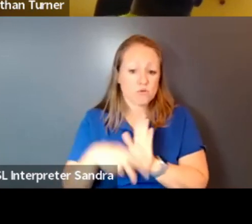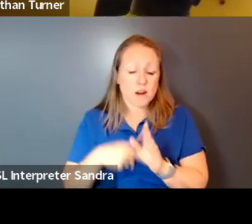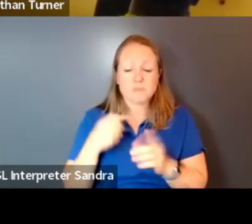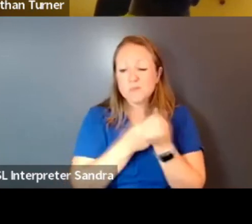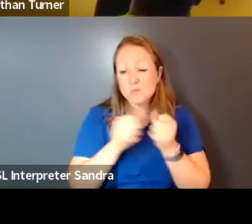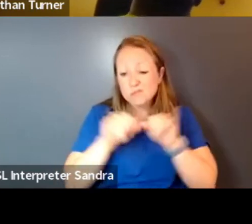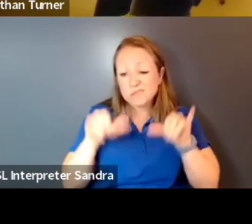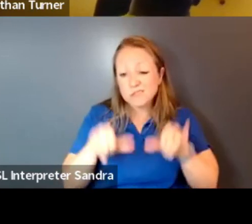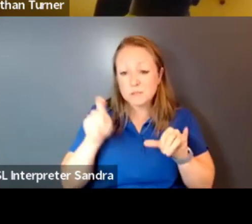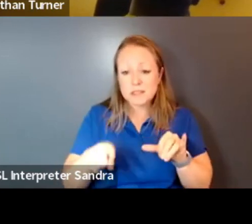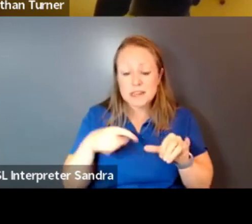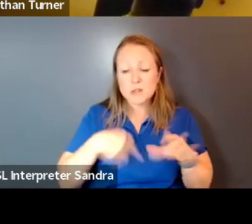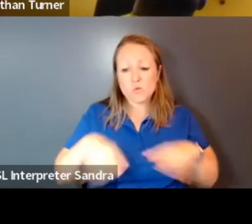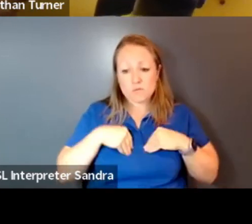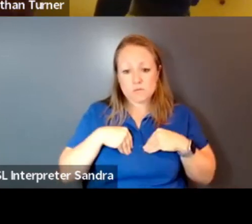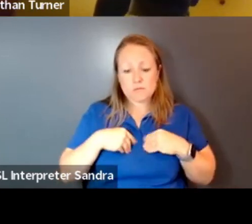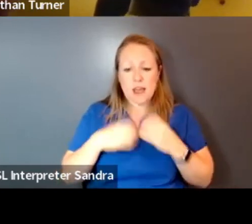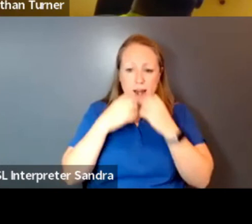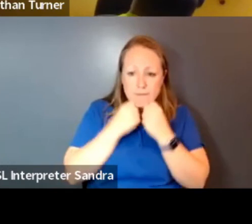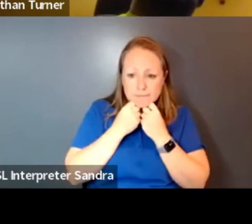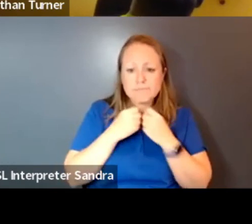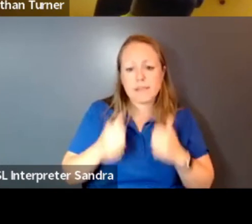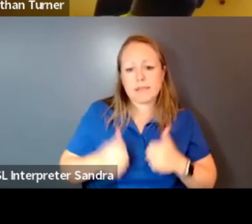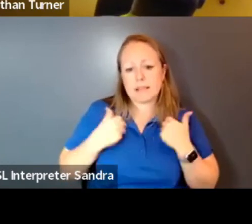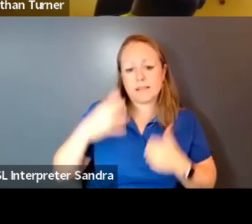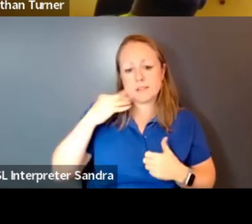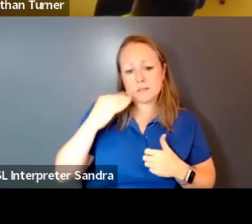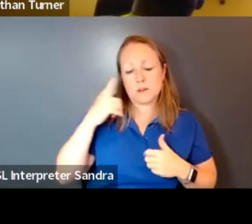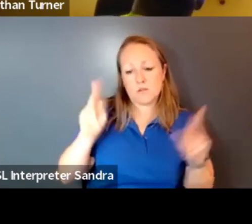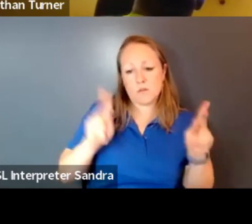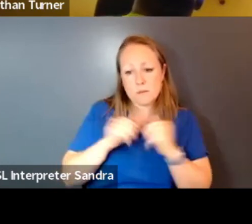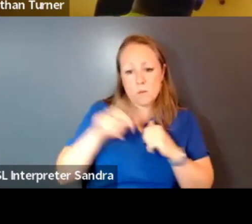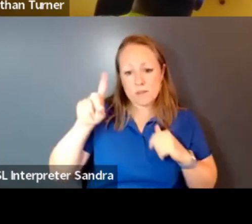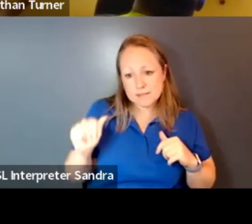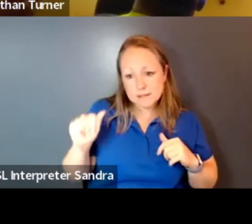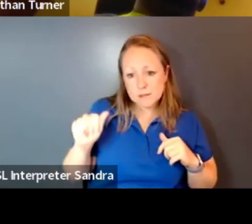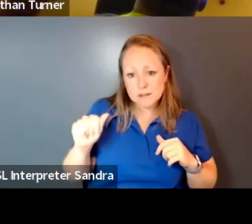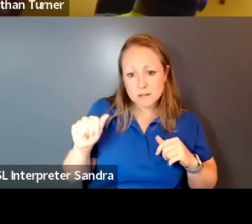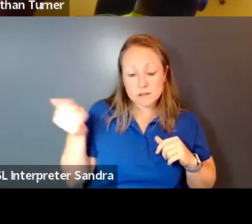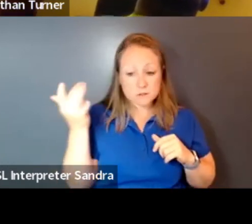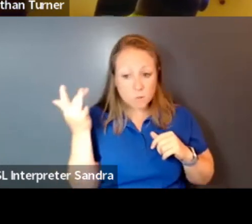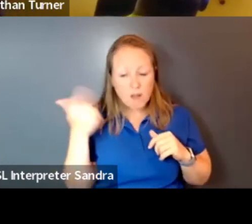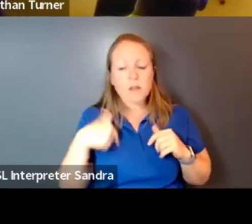the lived experience of people living with disabilities, because we're going to bring unique, unique insight and